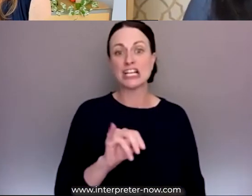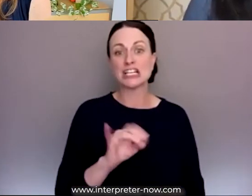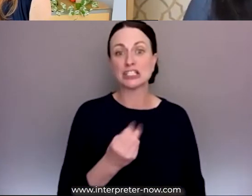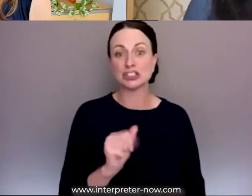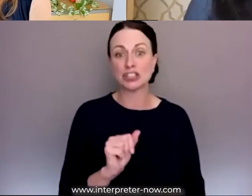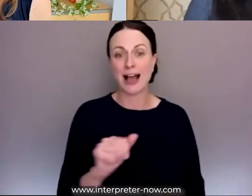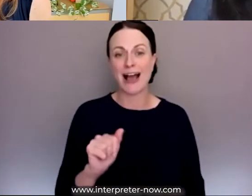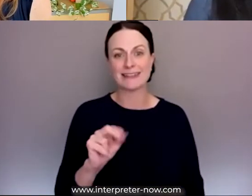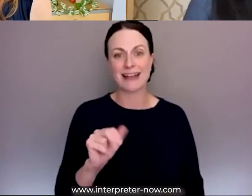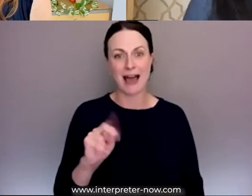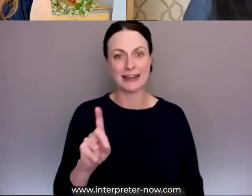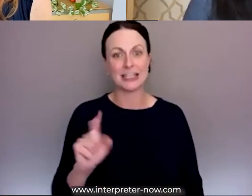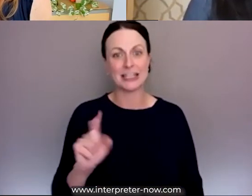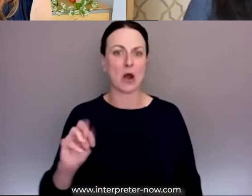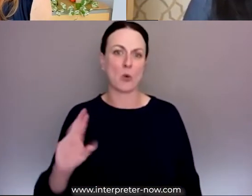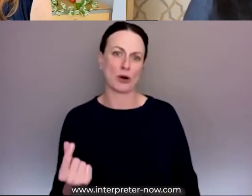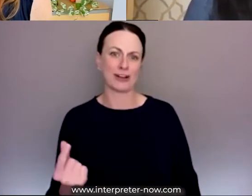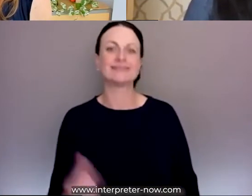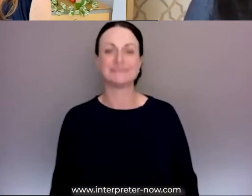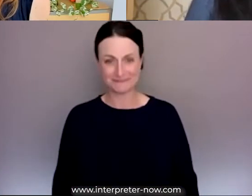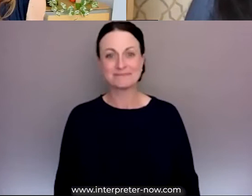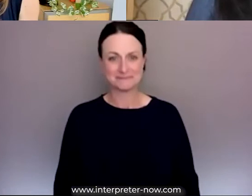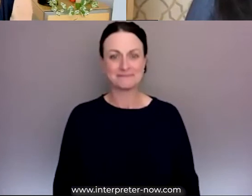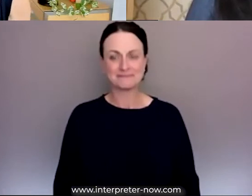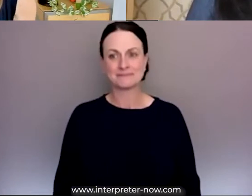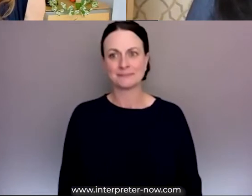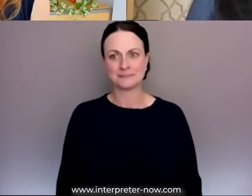Awesome. Thank you.